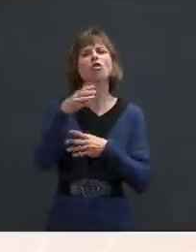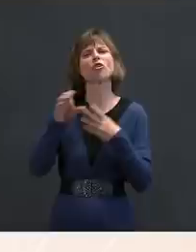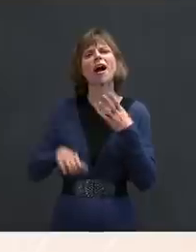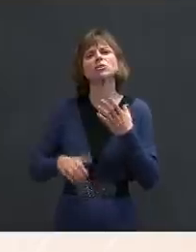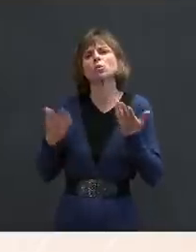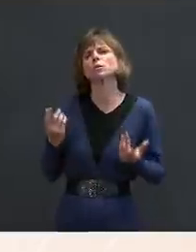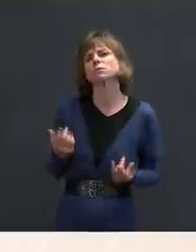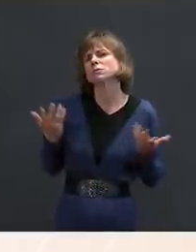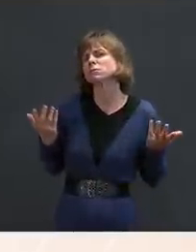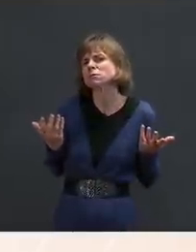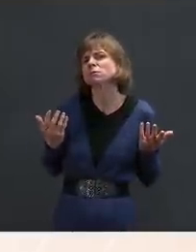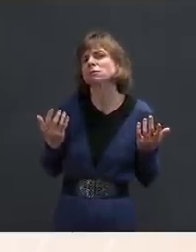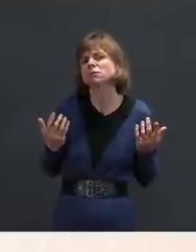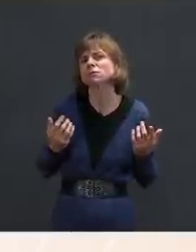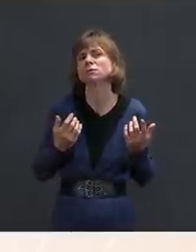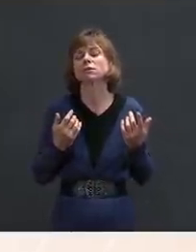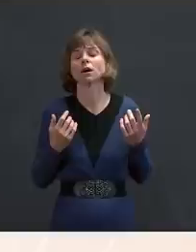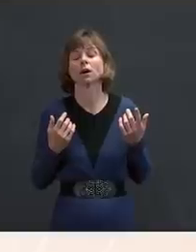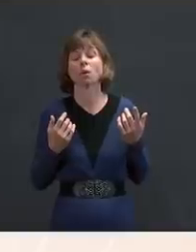Ms. Psaki: Look, the language, the --